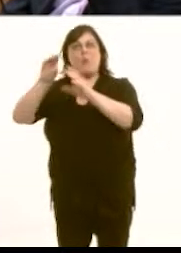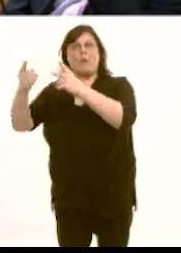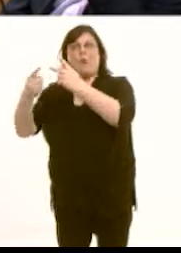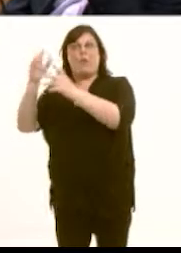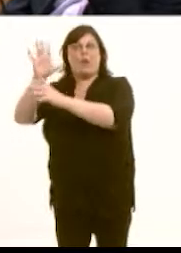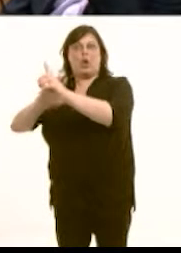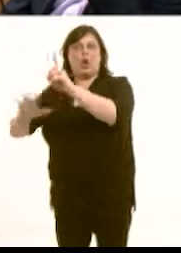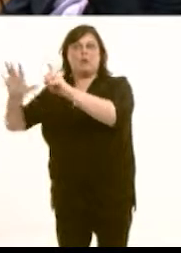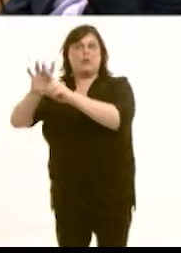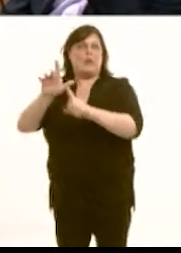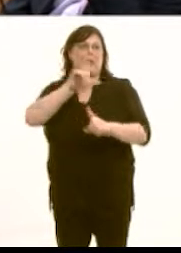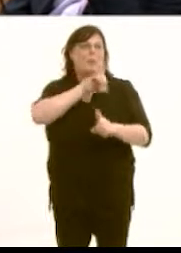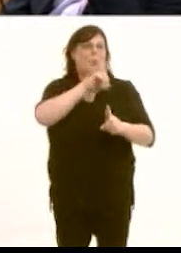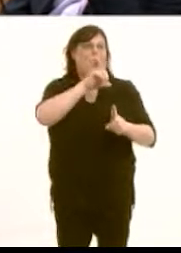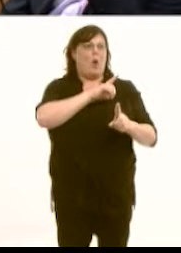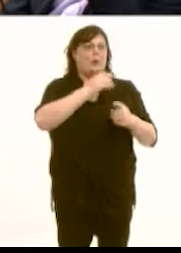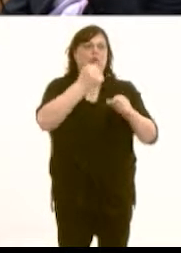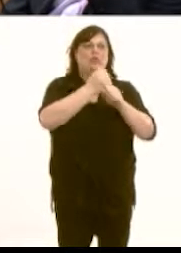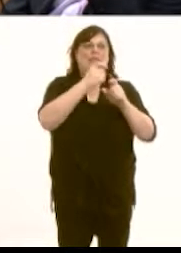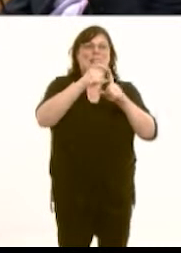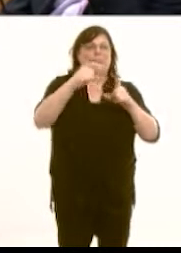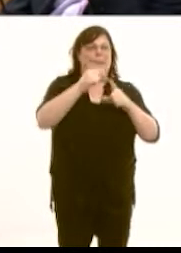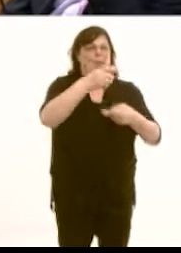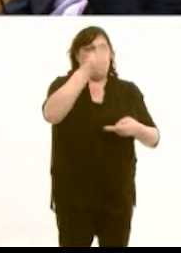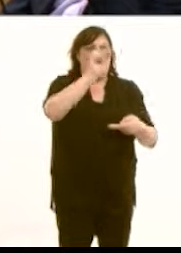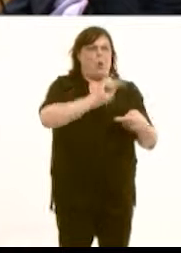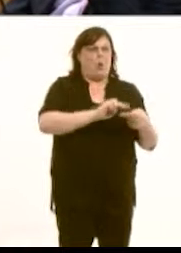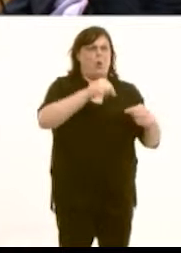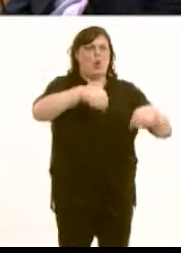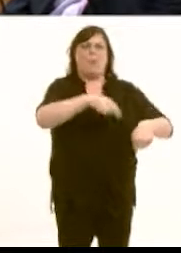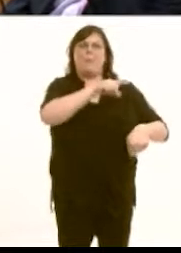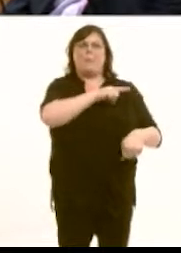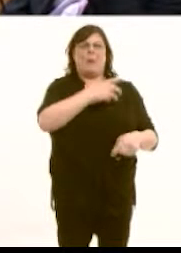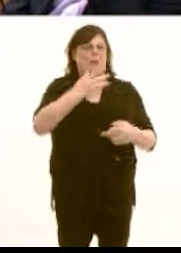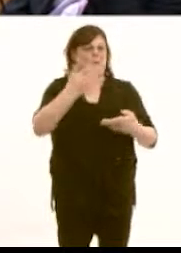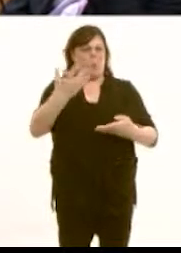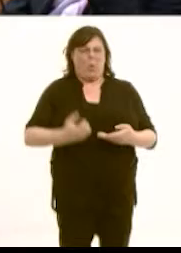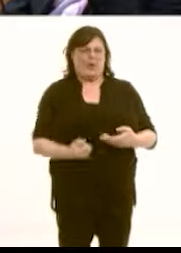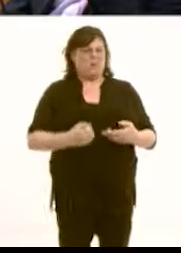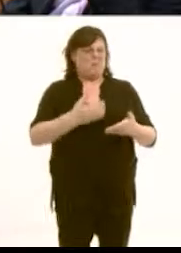dropping as well, because the jobs werenít that well paid compared to what had gone before in mining and in steel making.